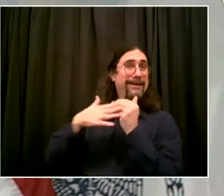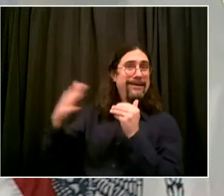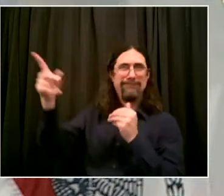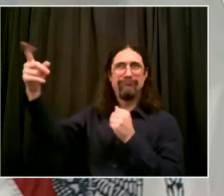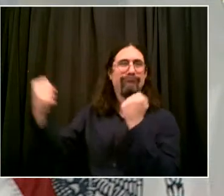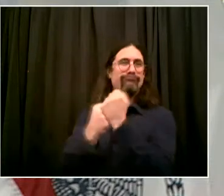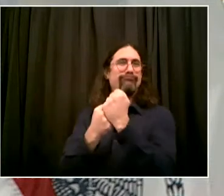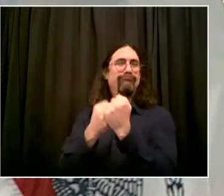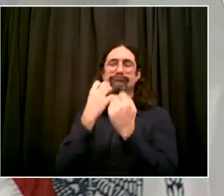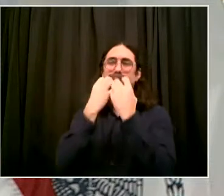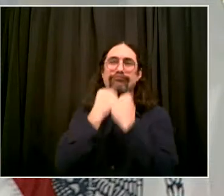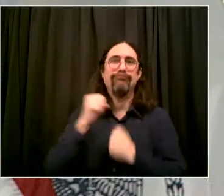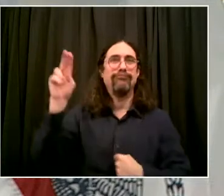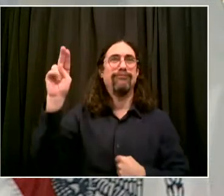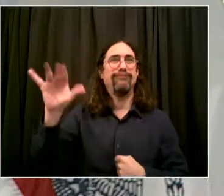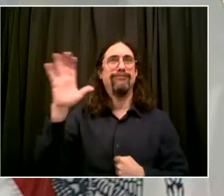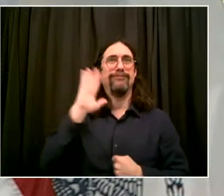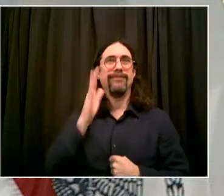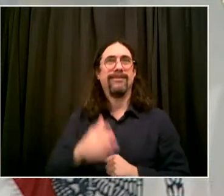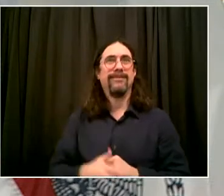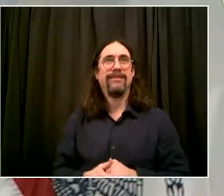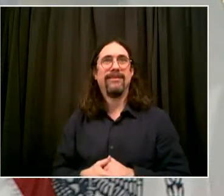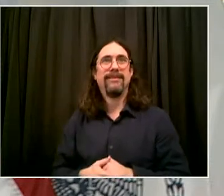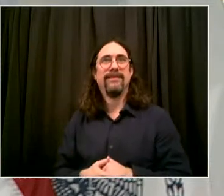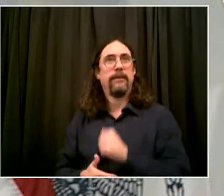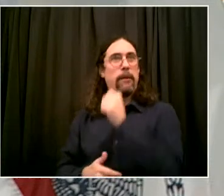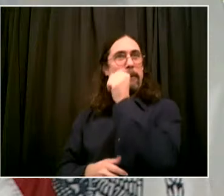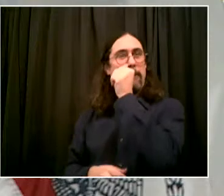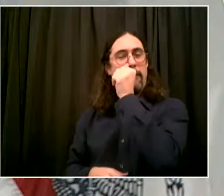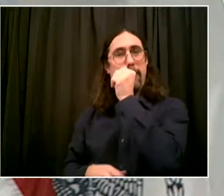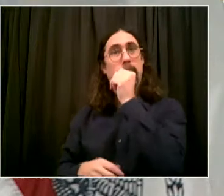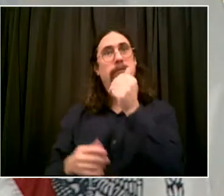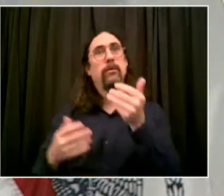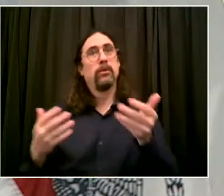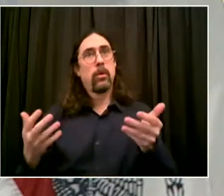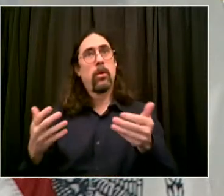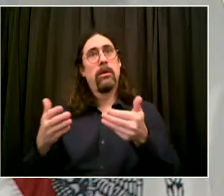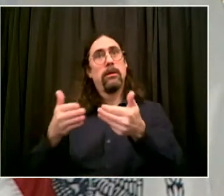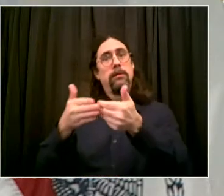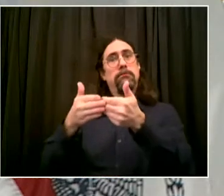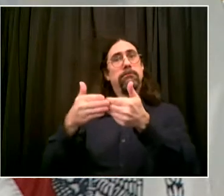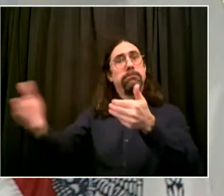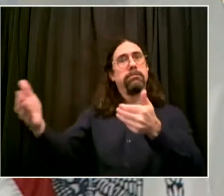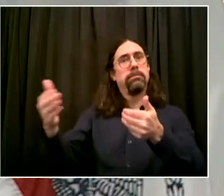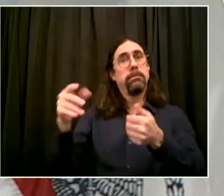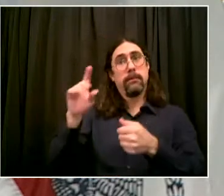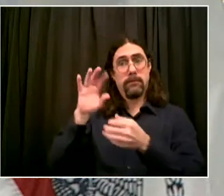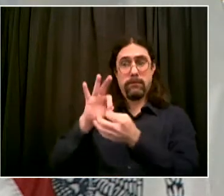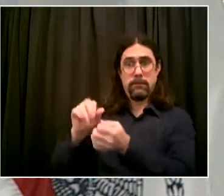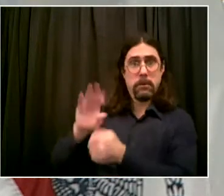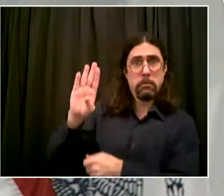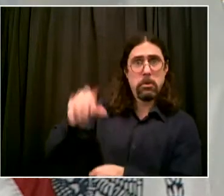BE ABLE TO DO A LOT WITH THAT INI HERERNE W W ROLE. BUT WE E CERTAINLY WILILL BE E TALLNGK N ITHTHE WEWEKES AHEAD ON THAT AS WELL.